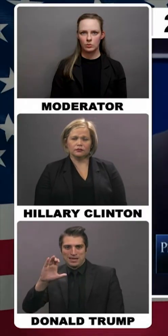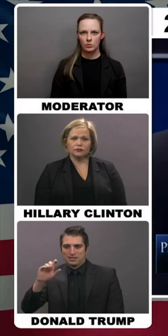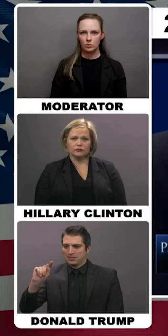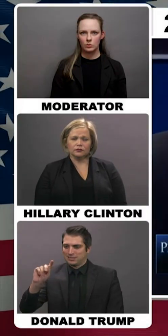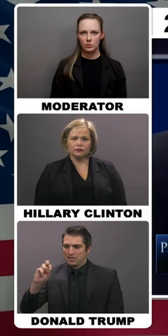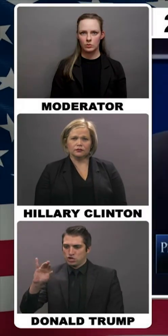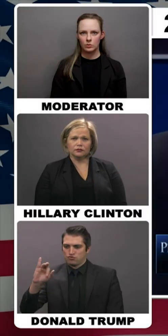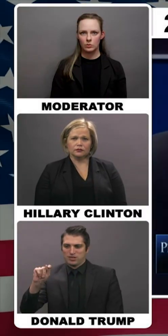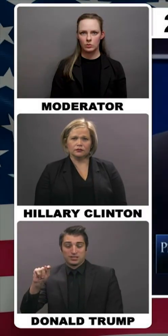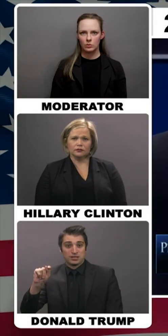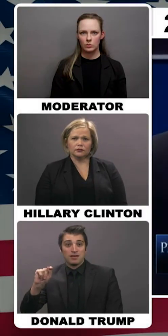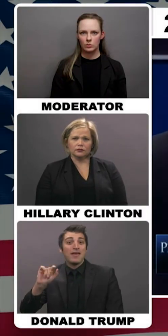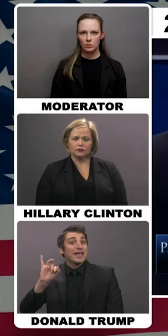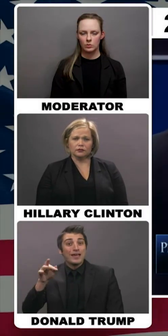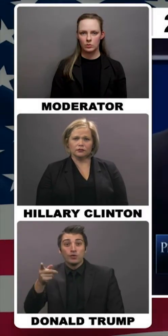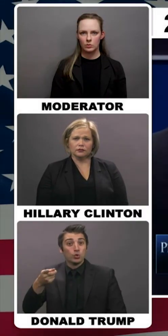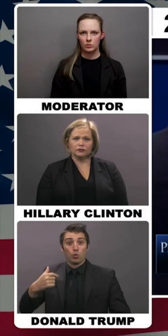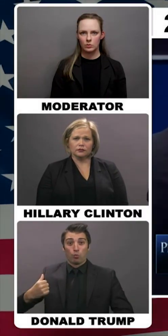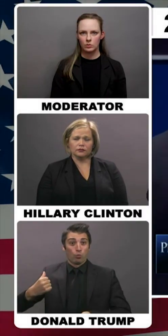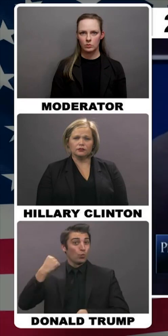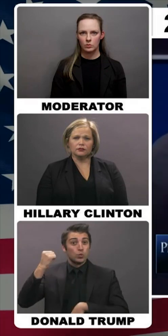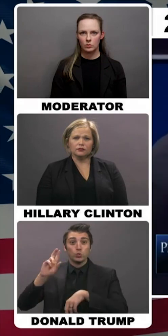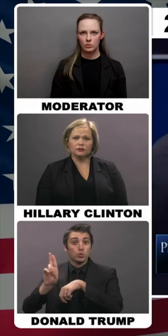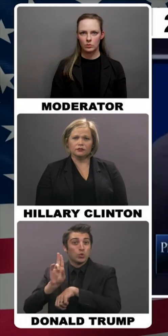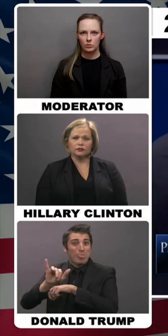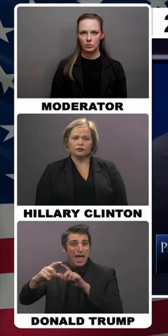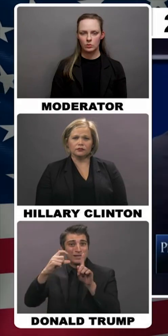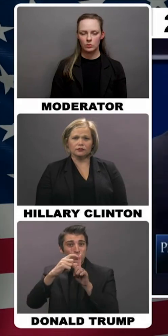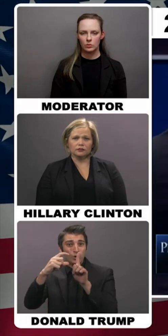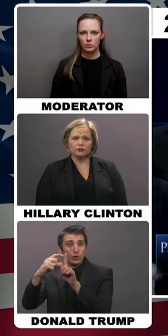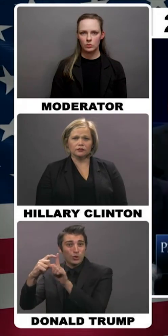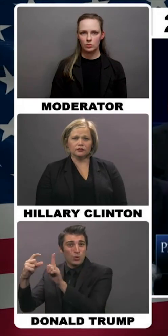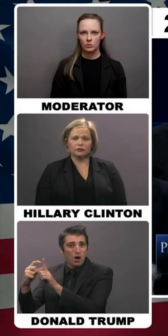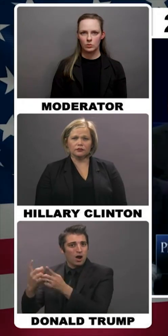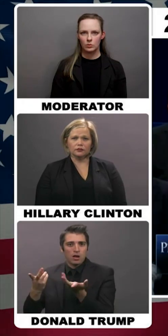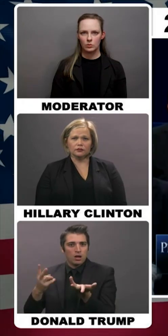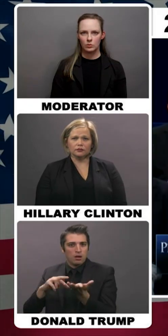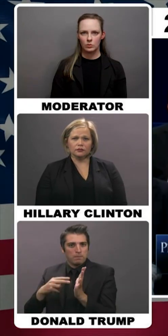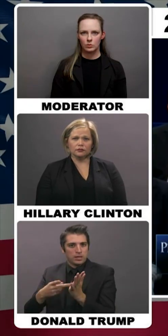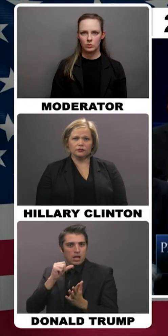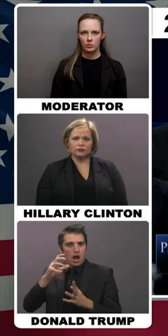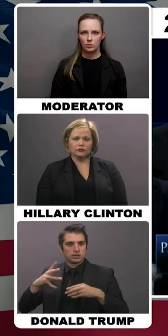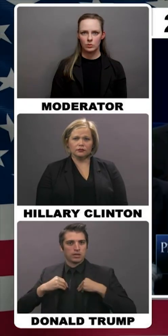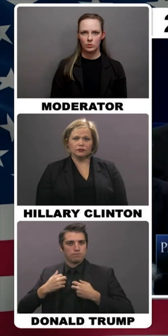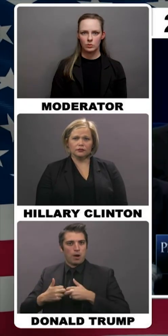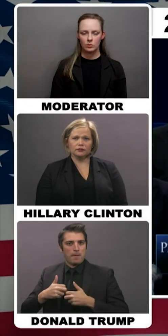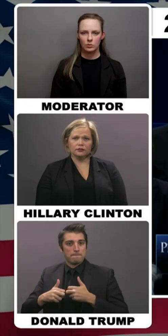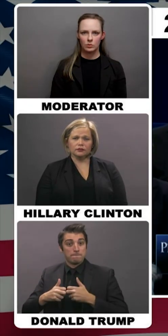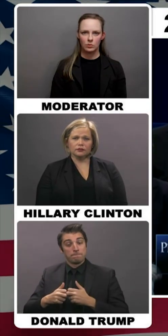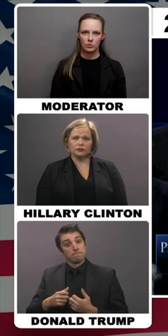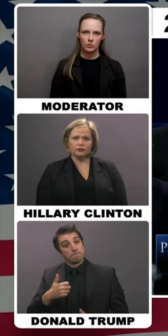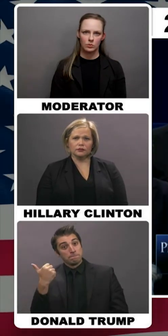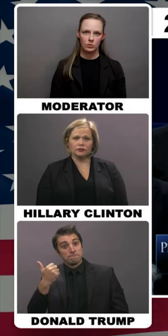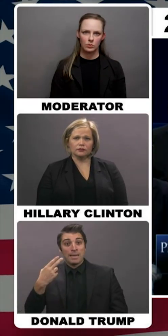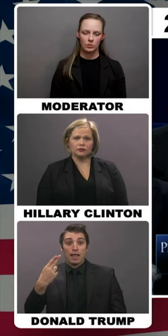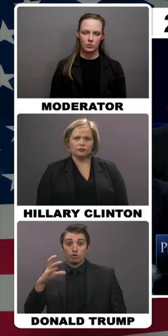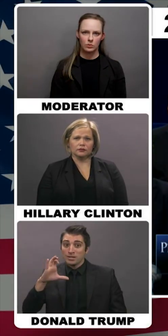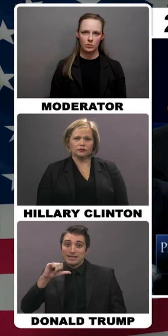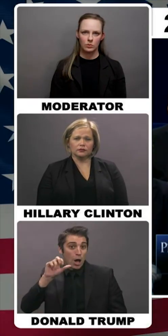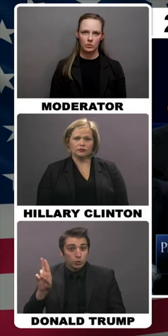what the problem is, or at least say the name. She won't say the name. And President Obama won't say the name, but the name is there.